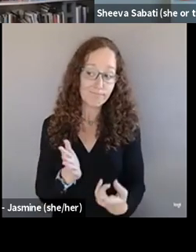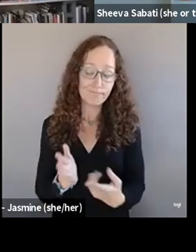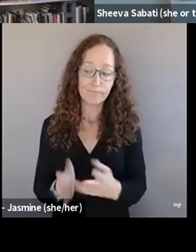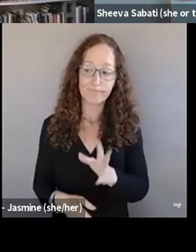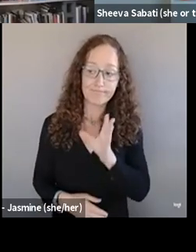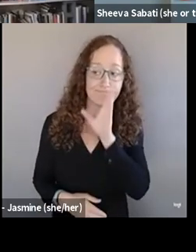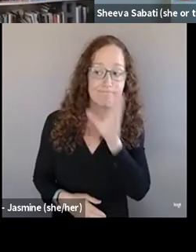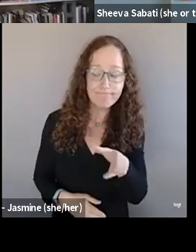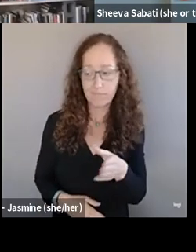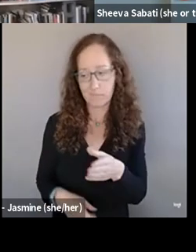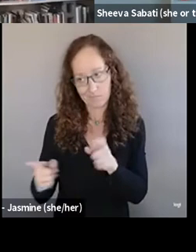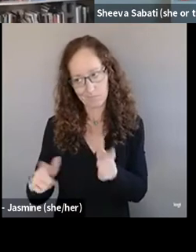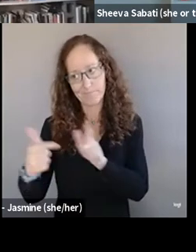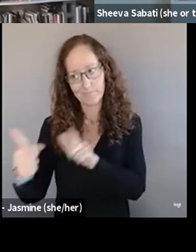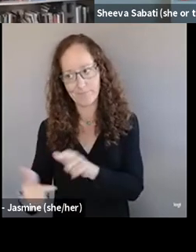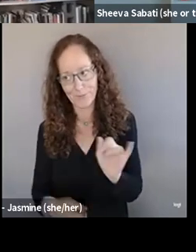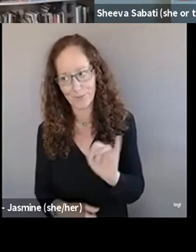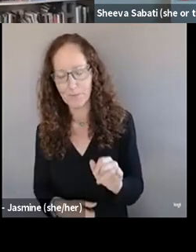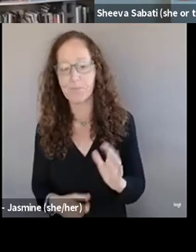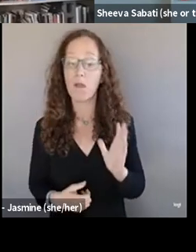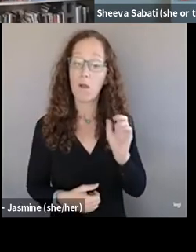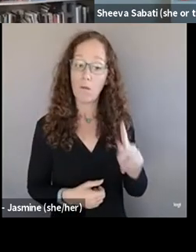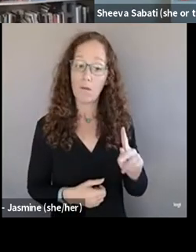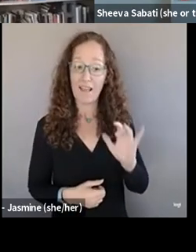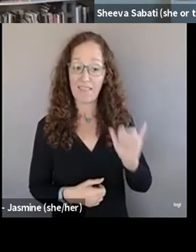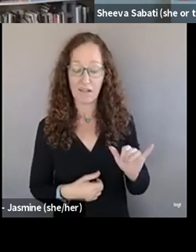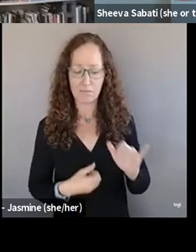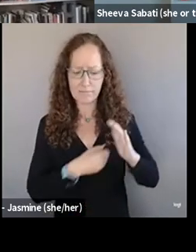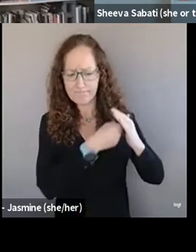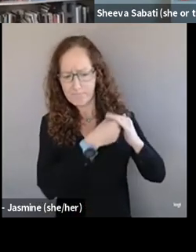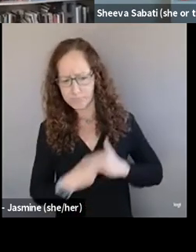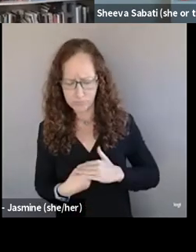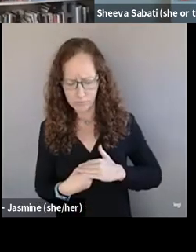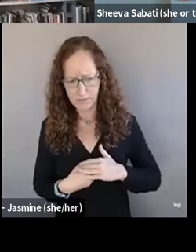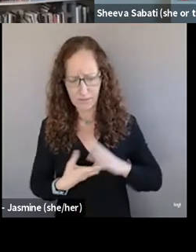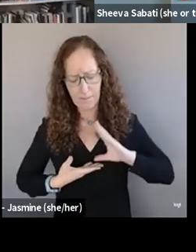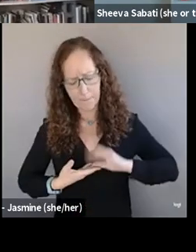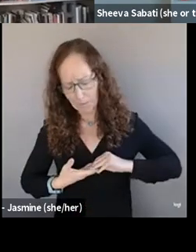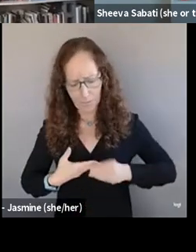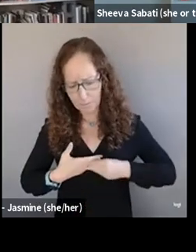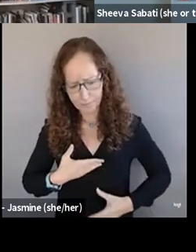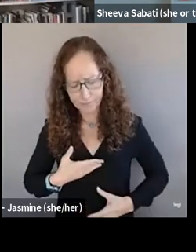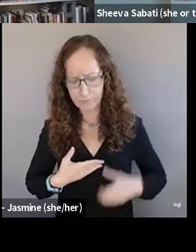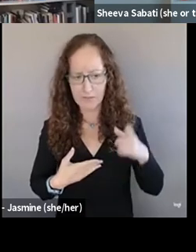not let our souls be grinded out in these systems? Well, the